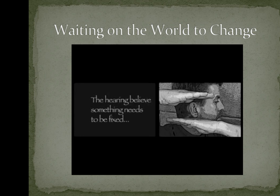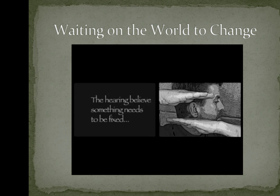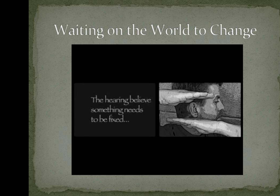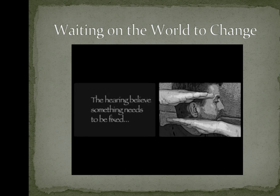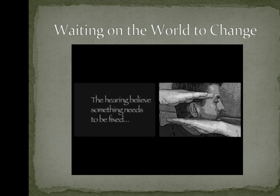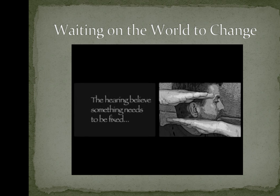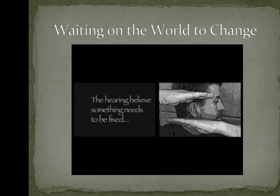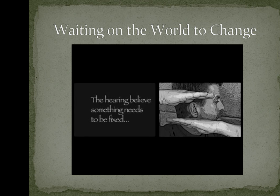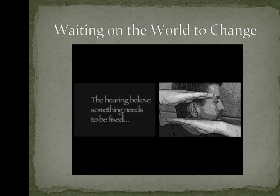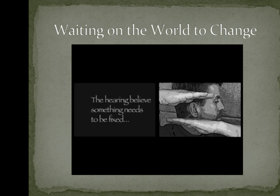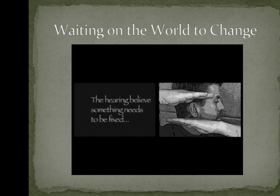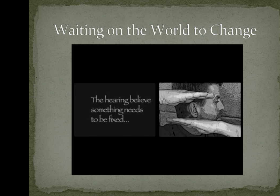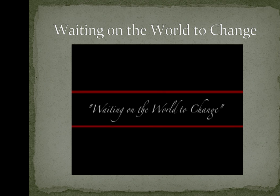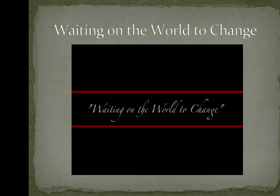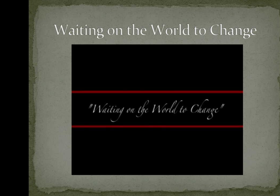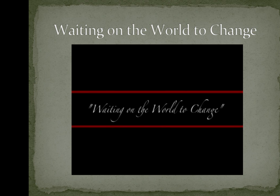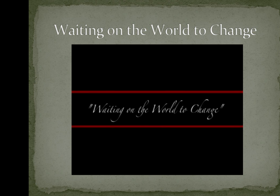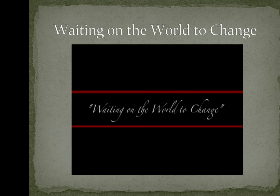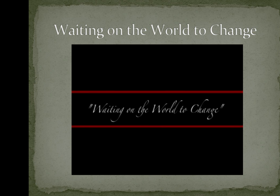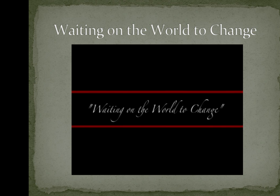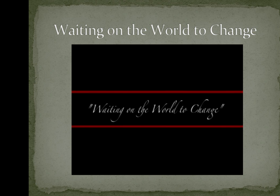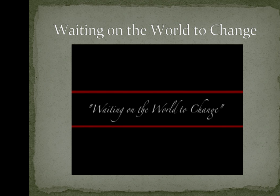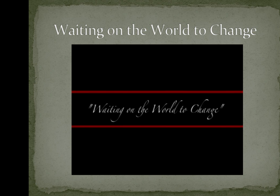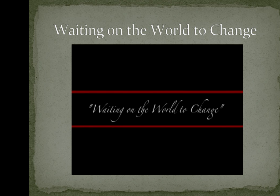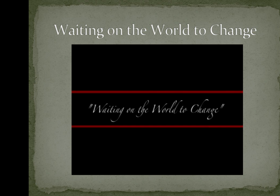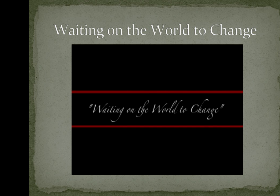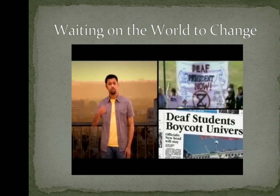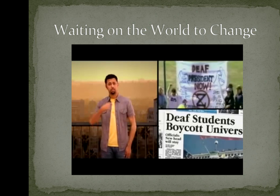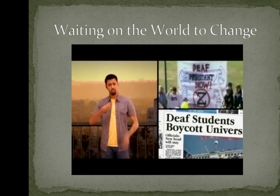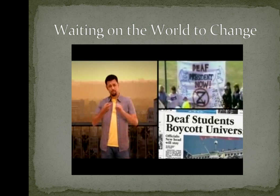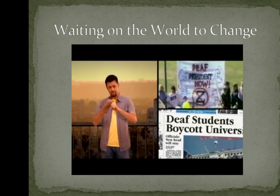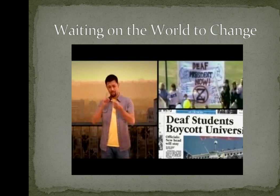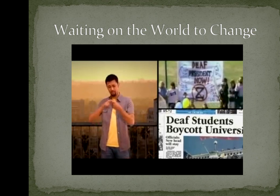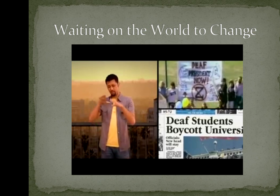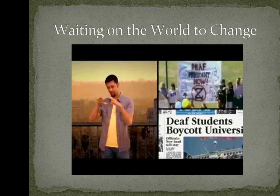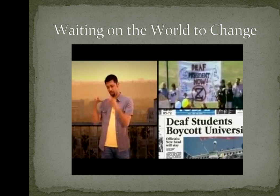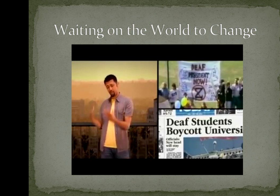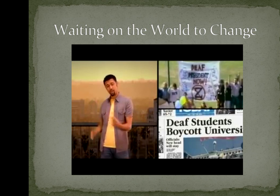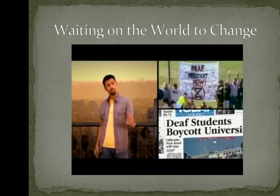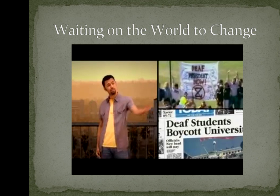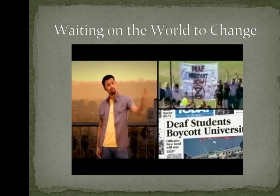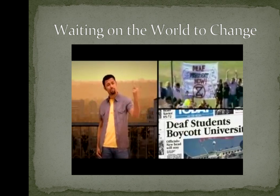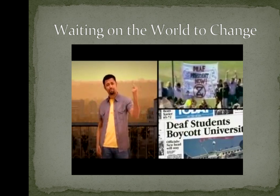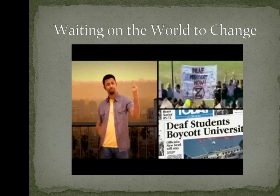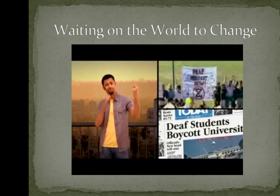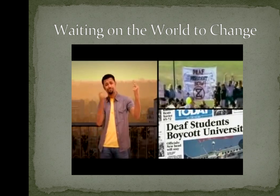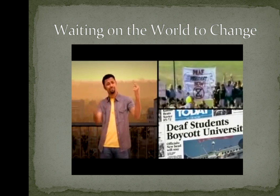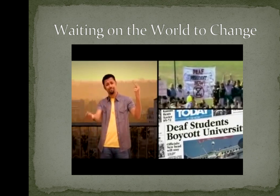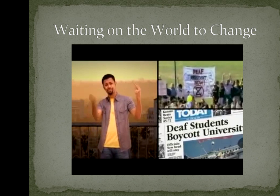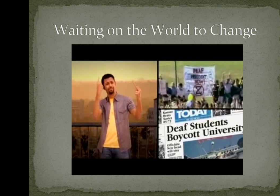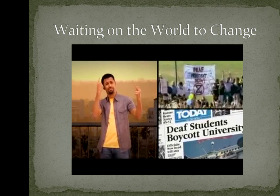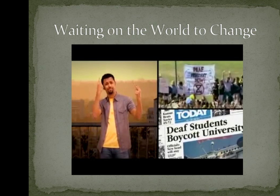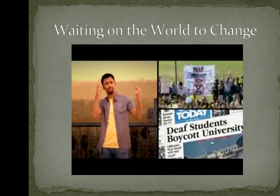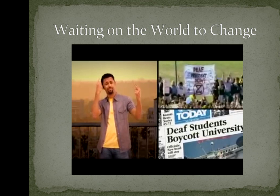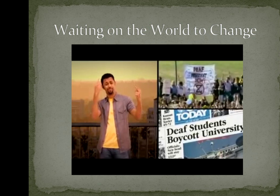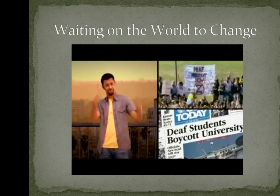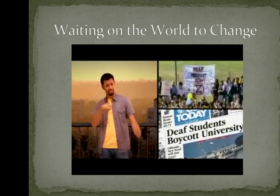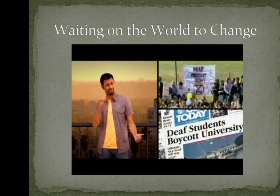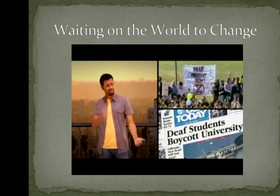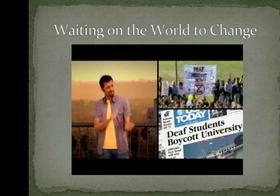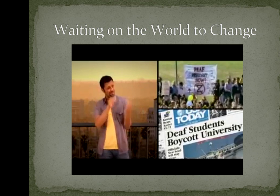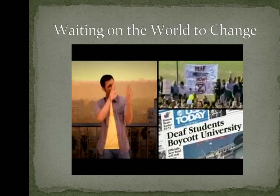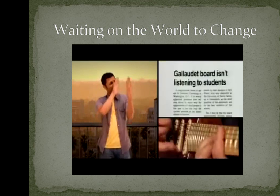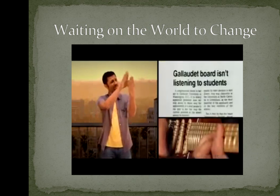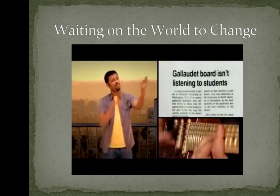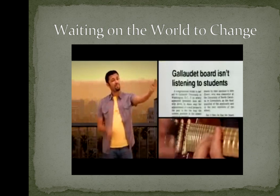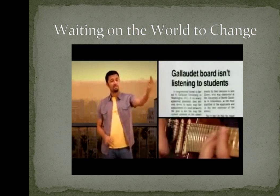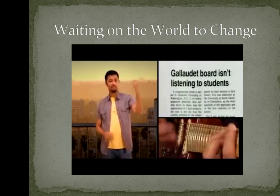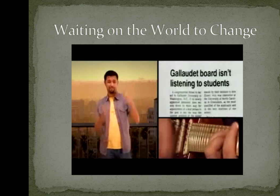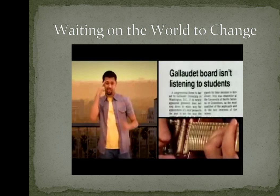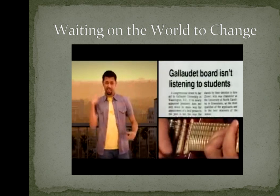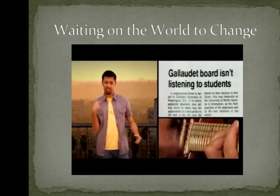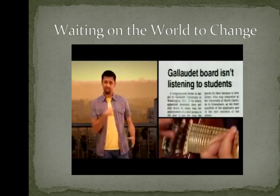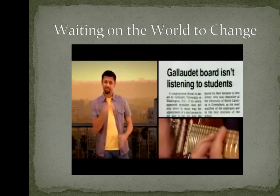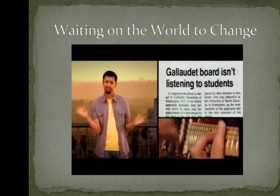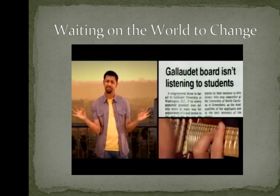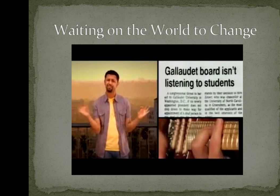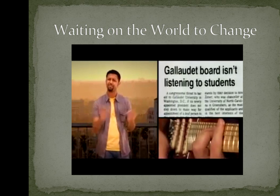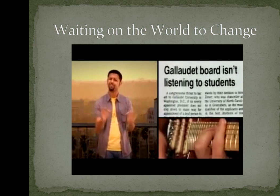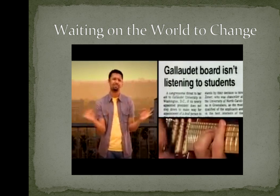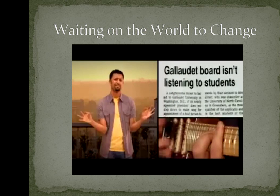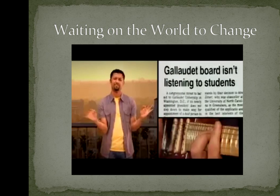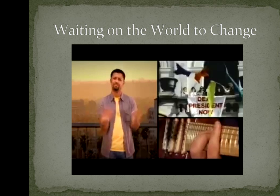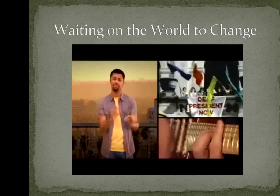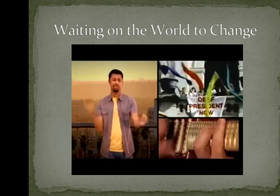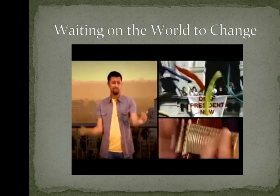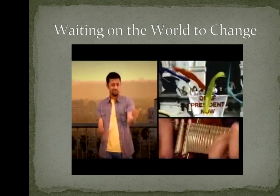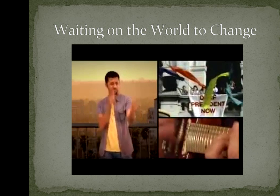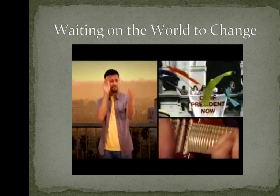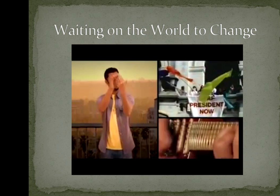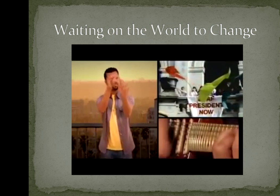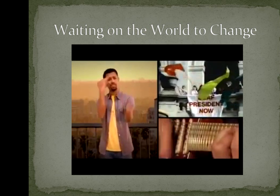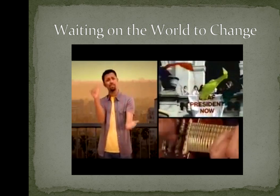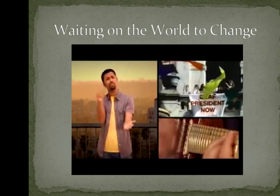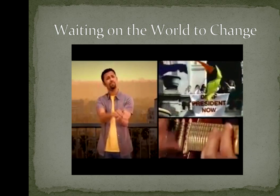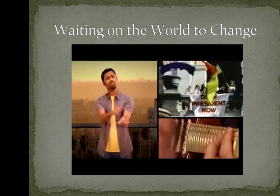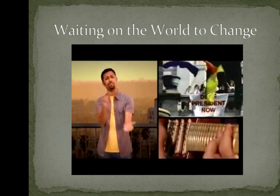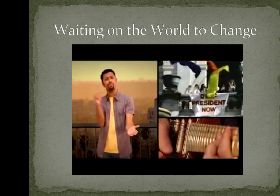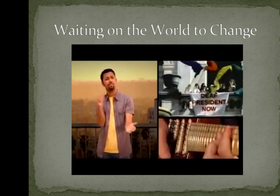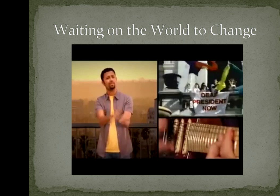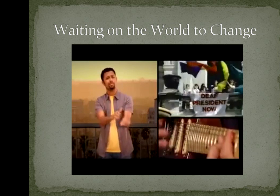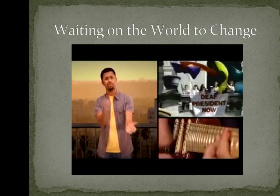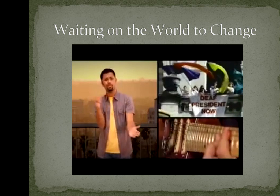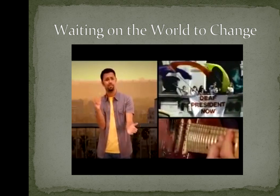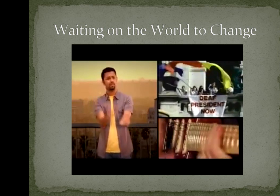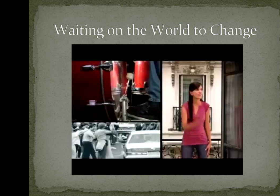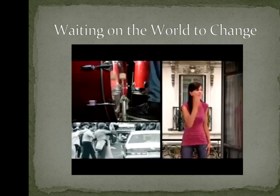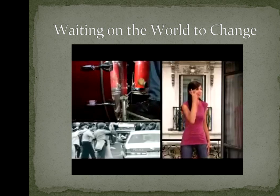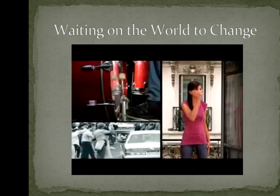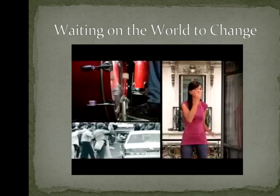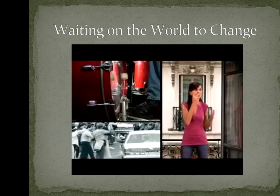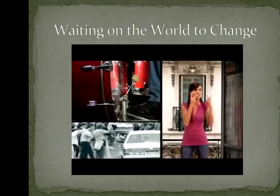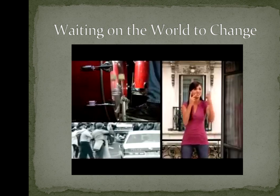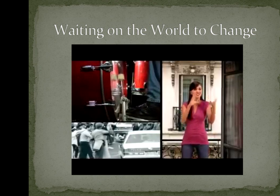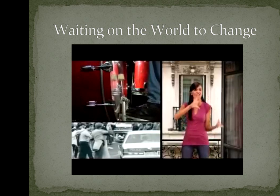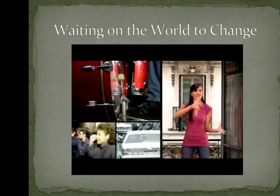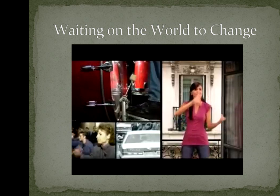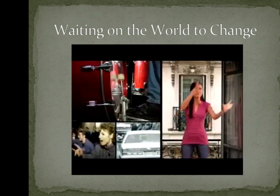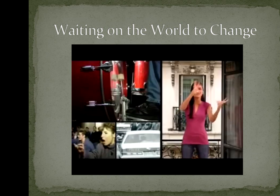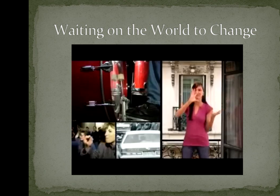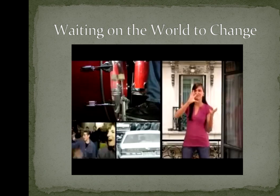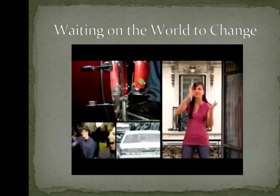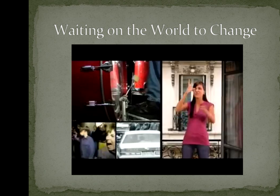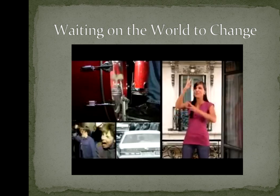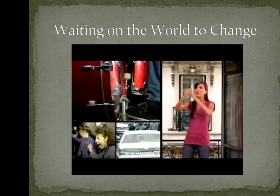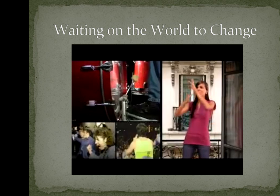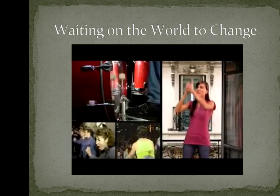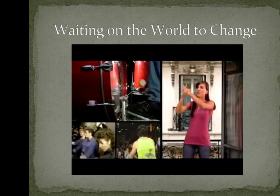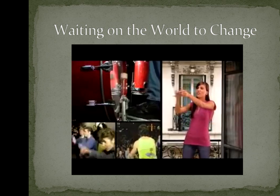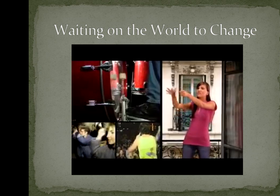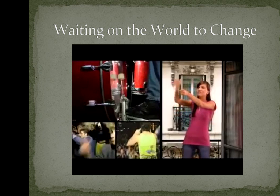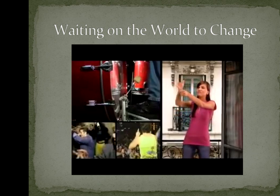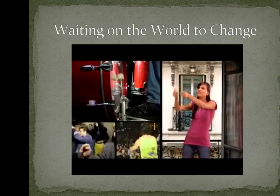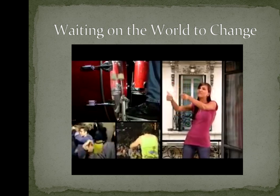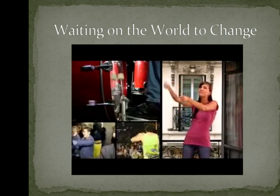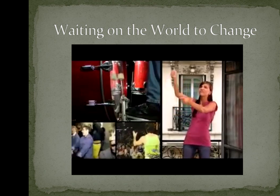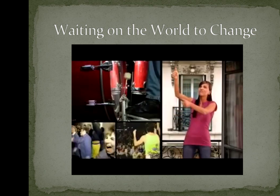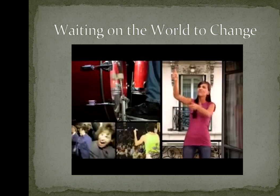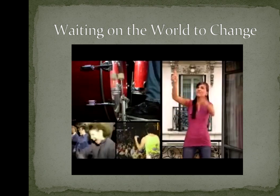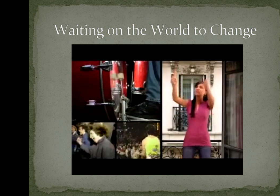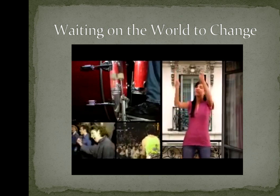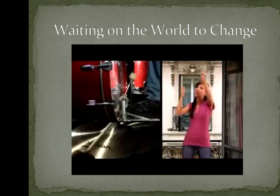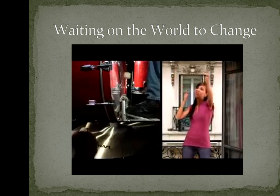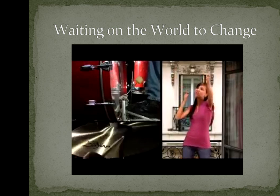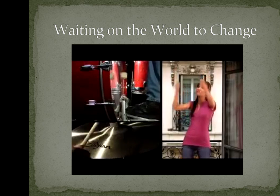Me and all my friends We're all misunderstood They say we stand for nothing and There's